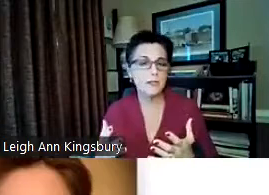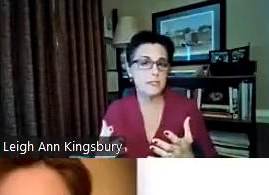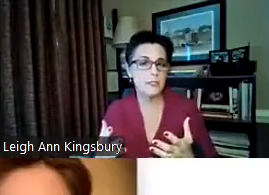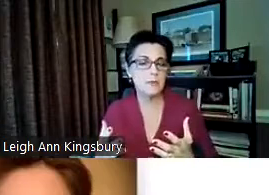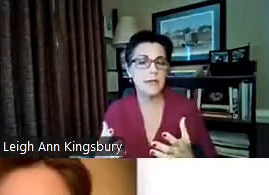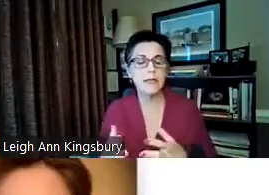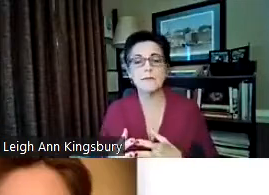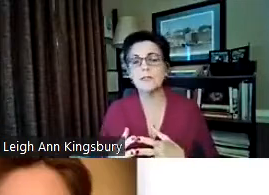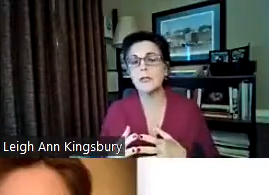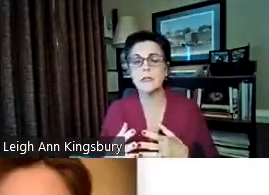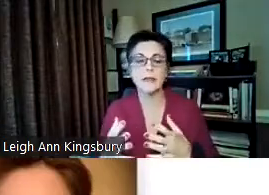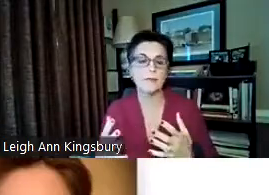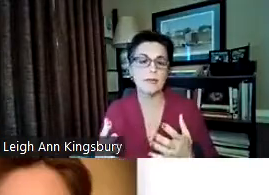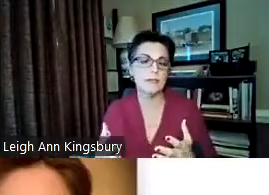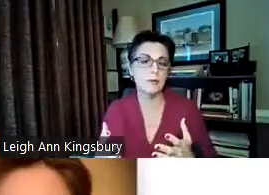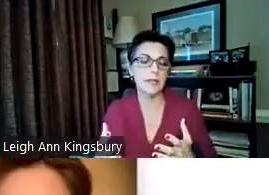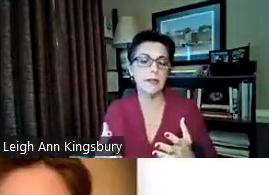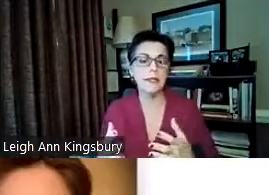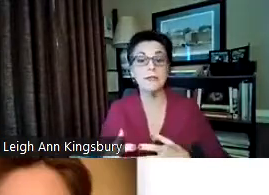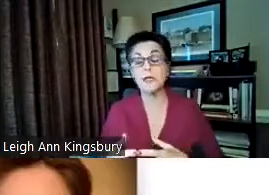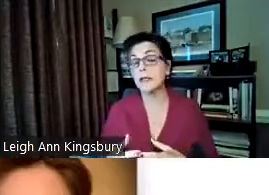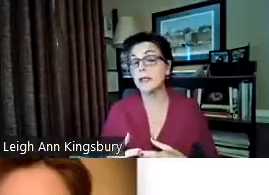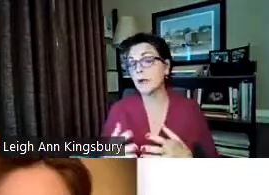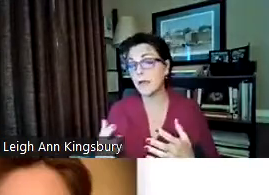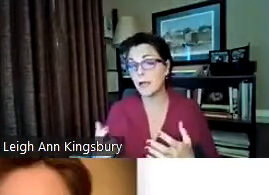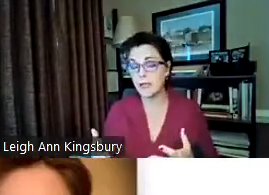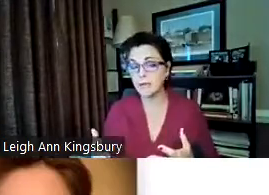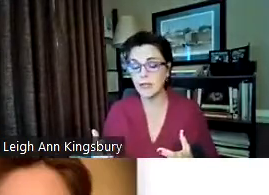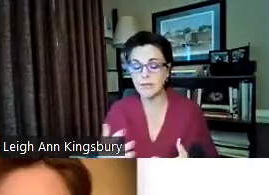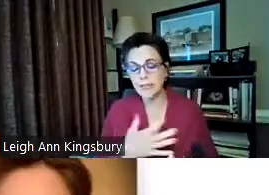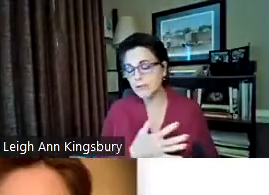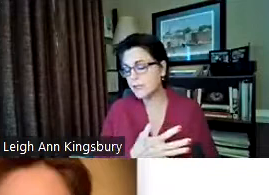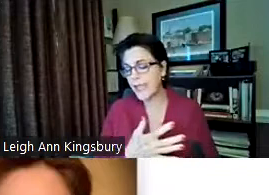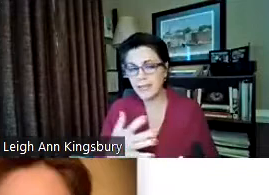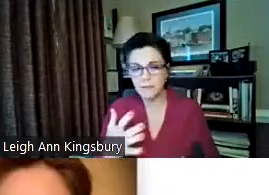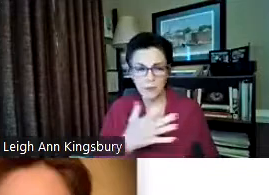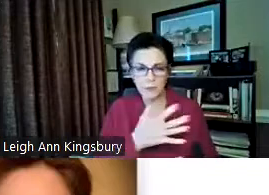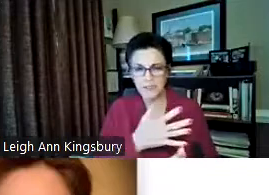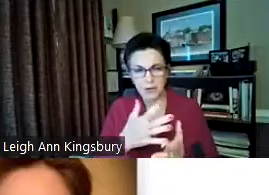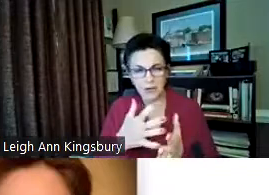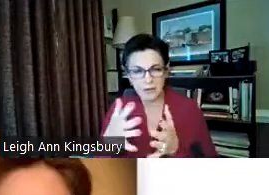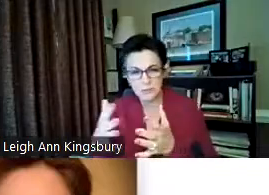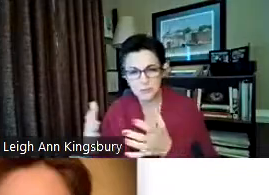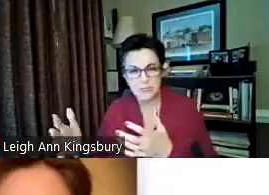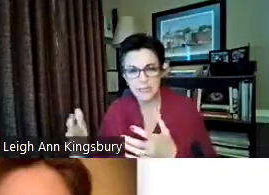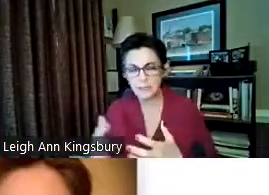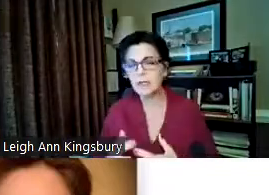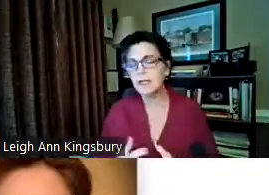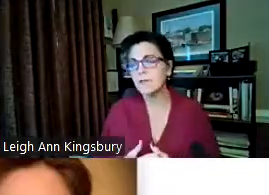decision making, if you're talking about advanced care planning, if you're talking about cared end of life, really any of those and they all sort of run together. If you're